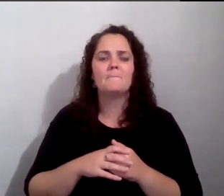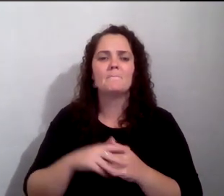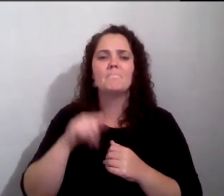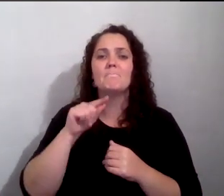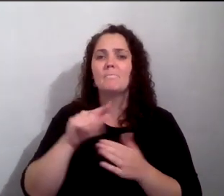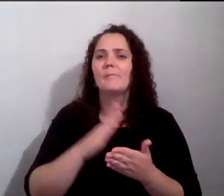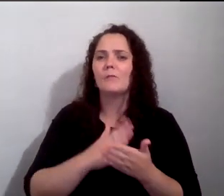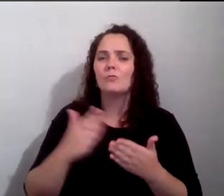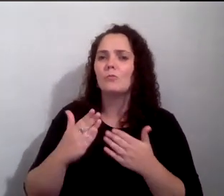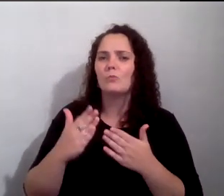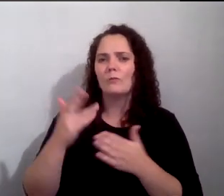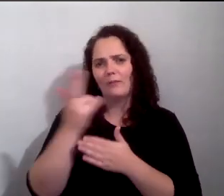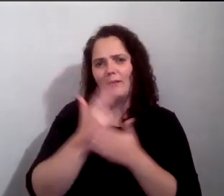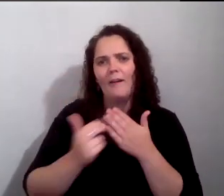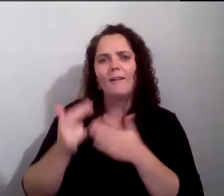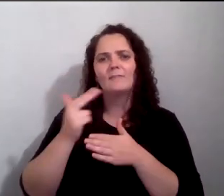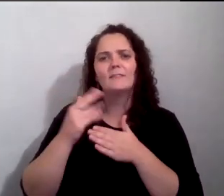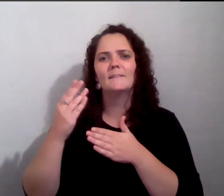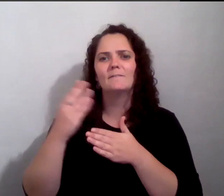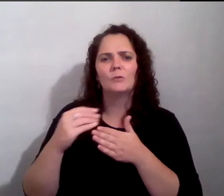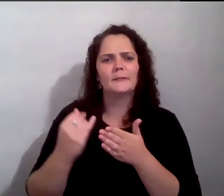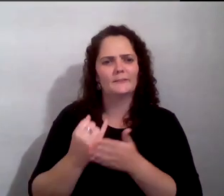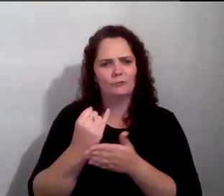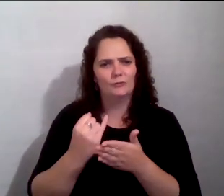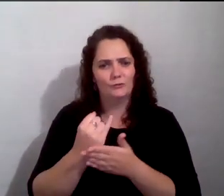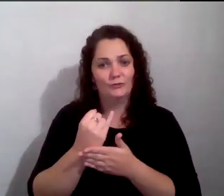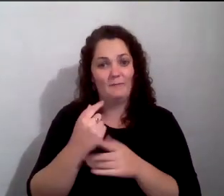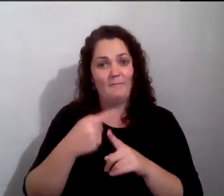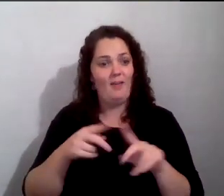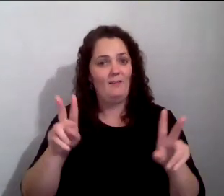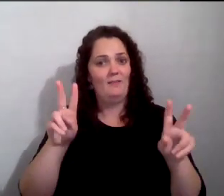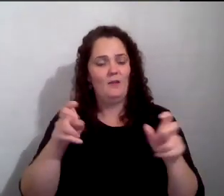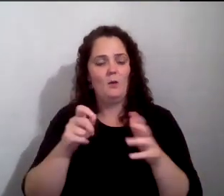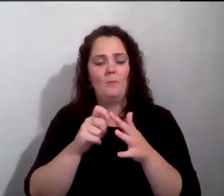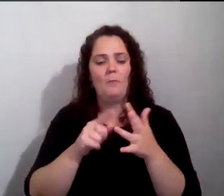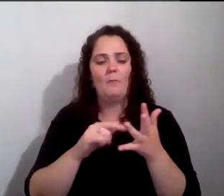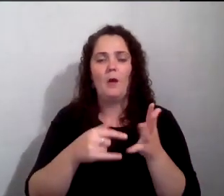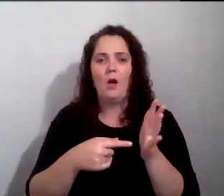that group of artists, they're all men of course Dickerson lived and worked in Sydney, didn't attend the meetings of the group